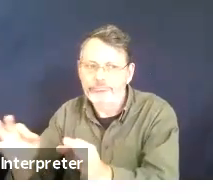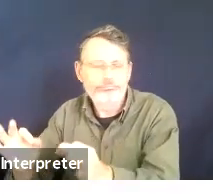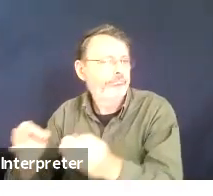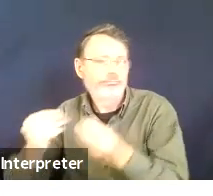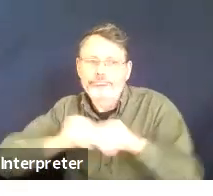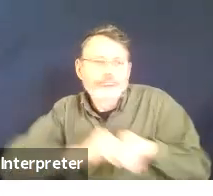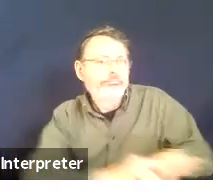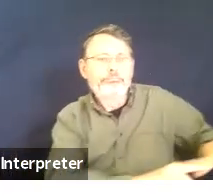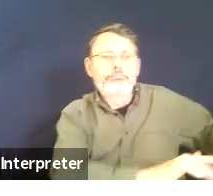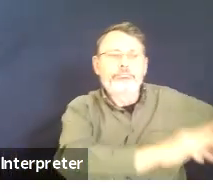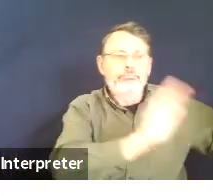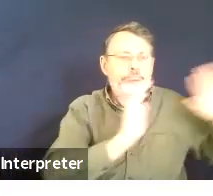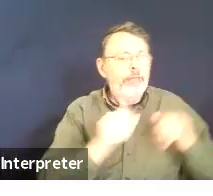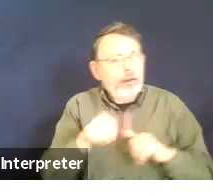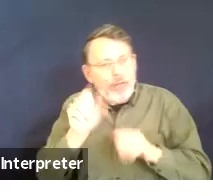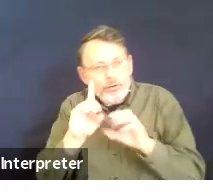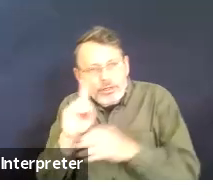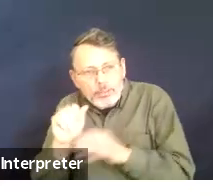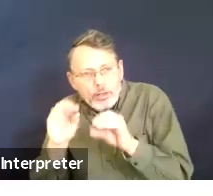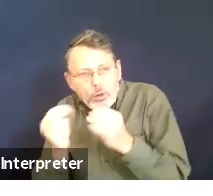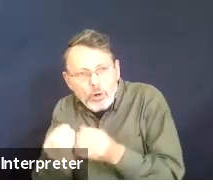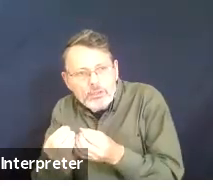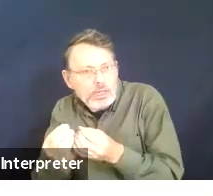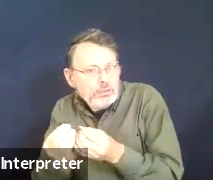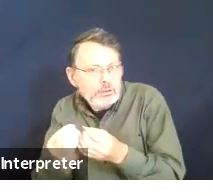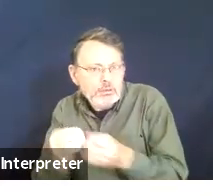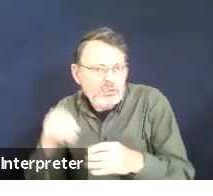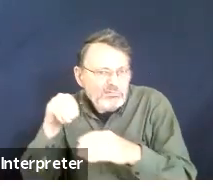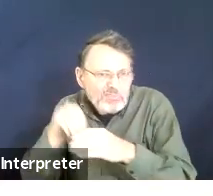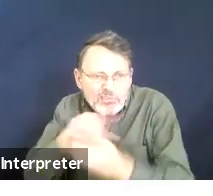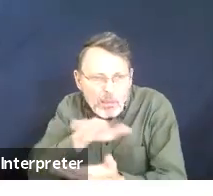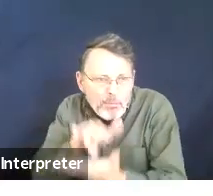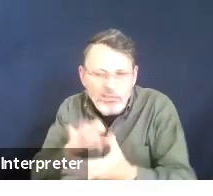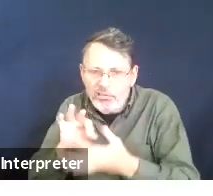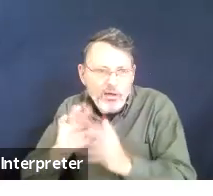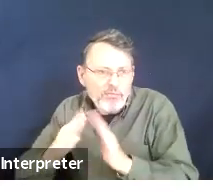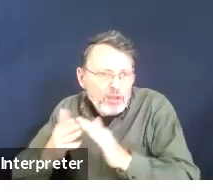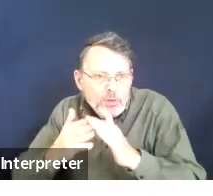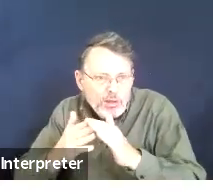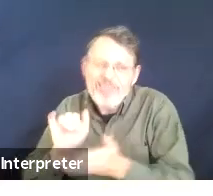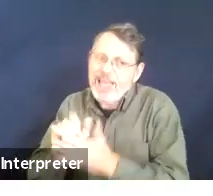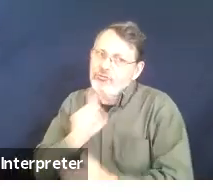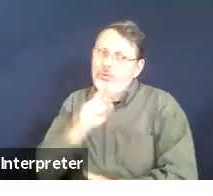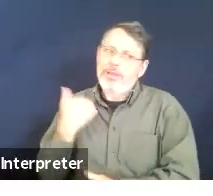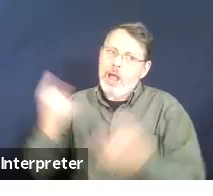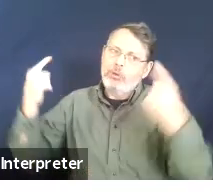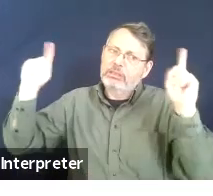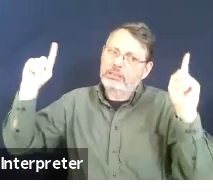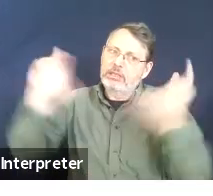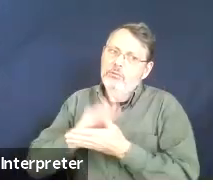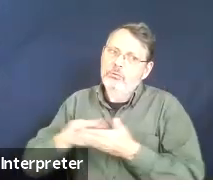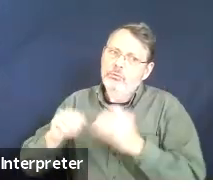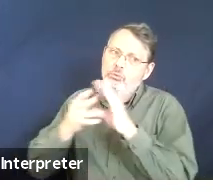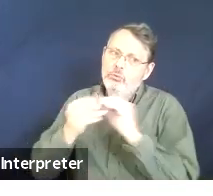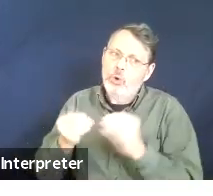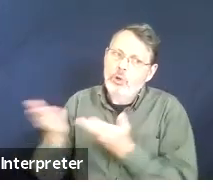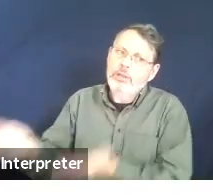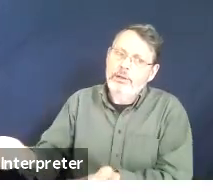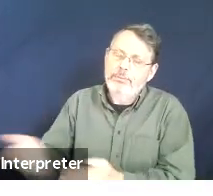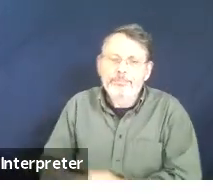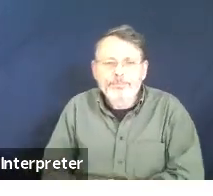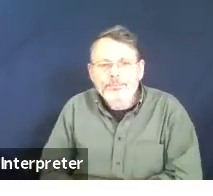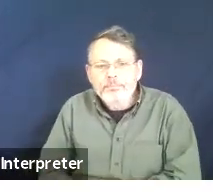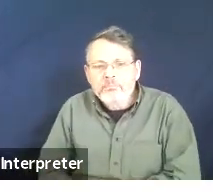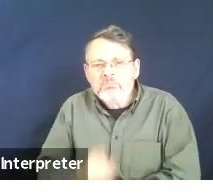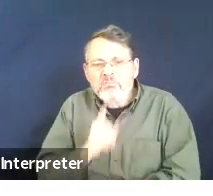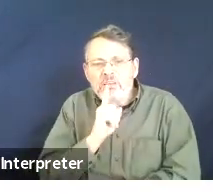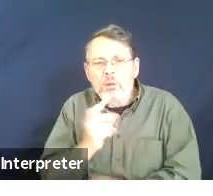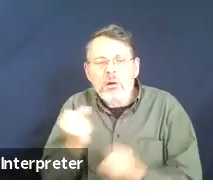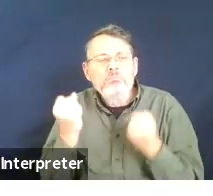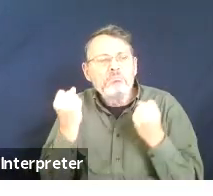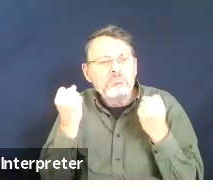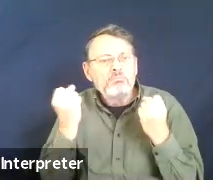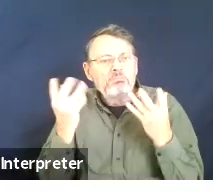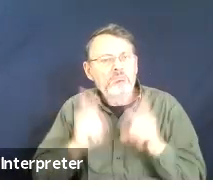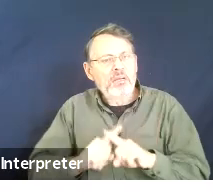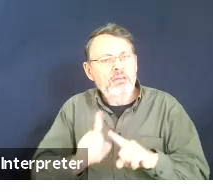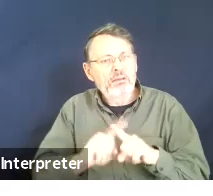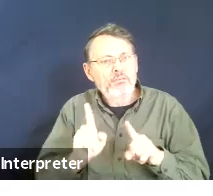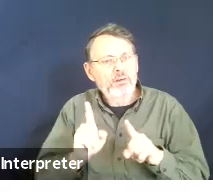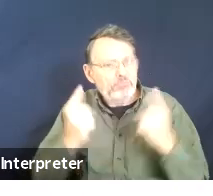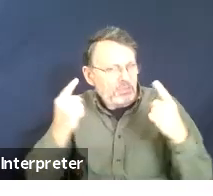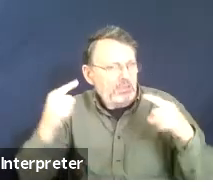by disability organizations is really the success story here. There were a number of successes from,